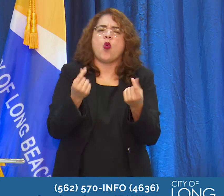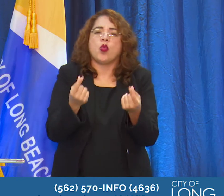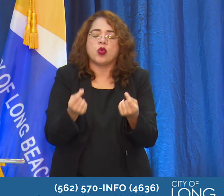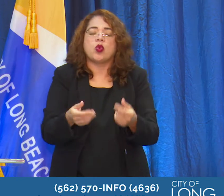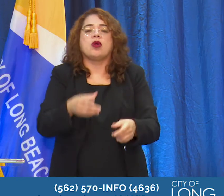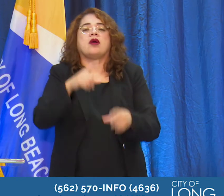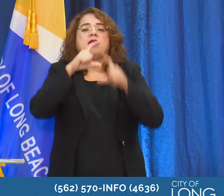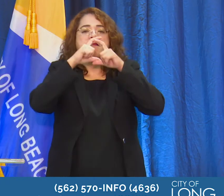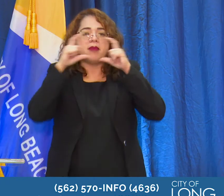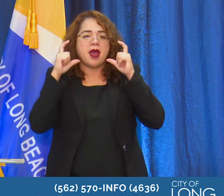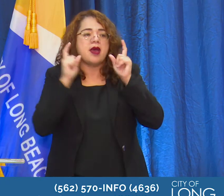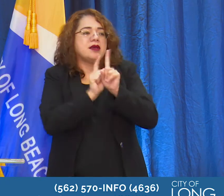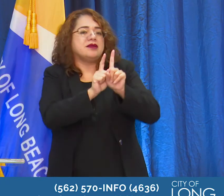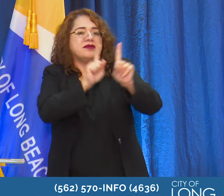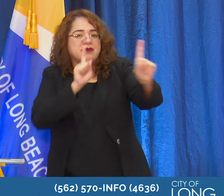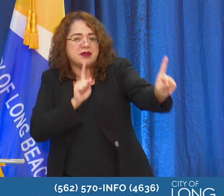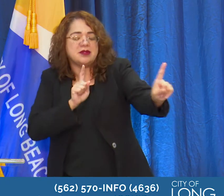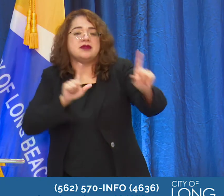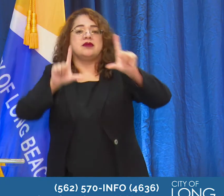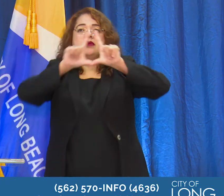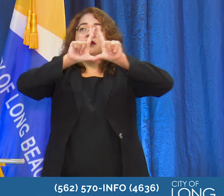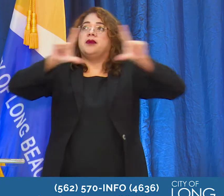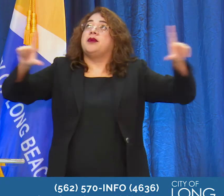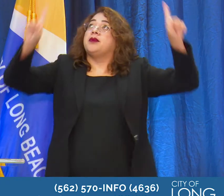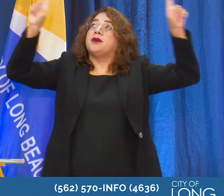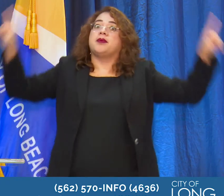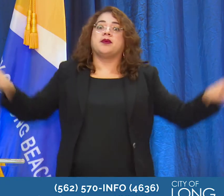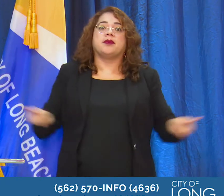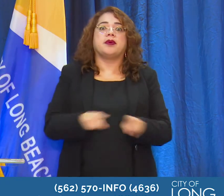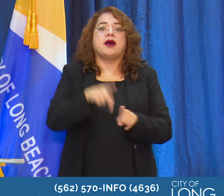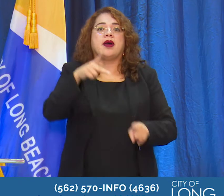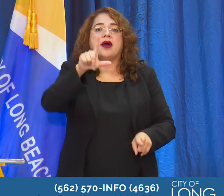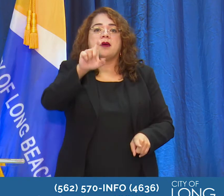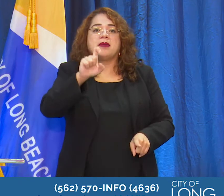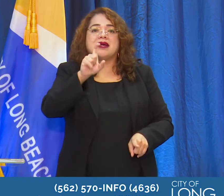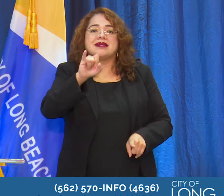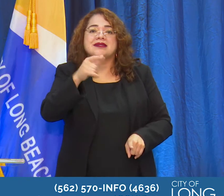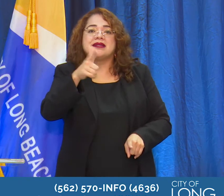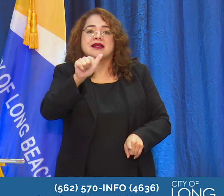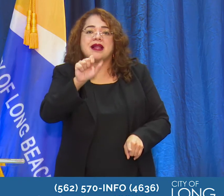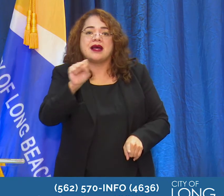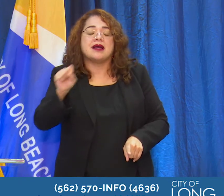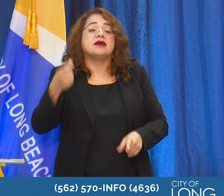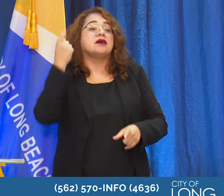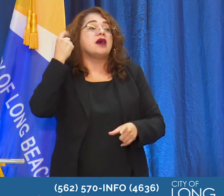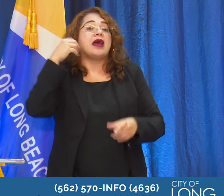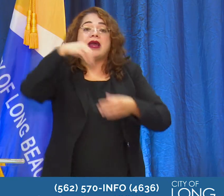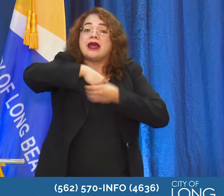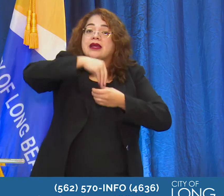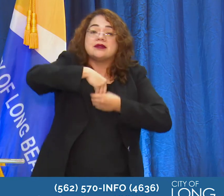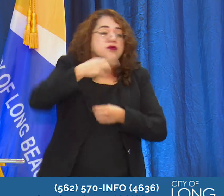distant and making sure they have plexiglass, not doing things indoors, moving things to outdoors,